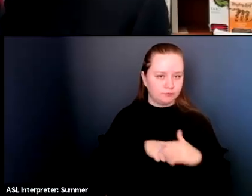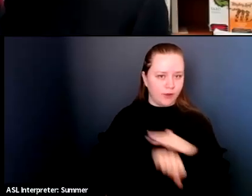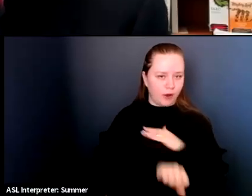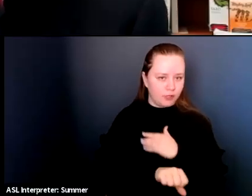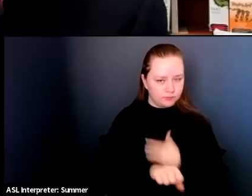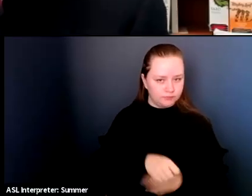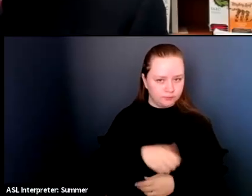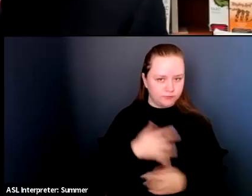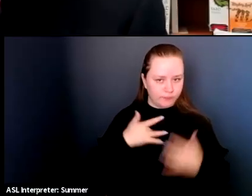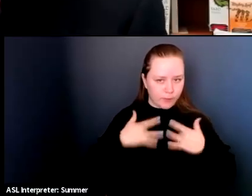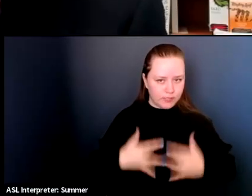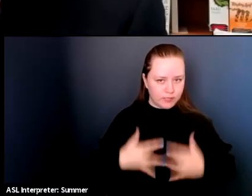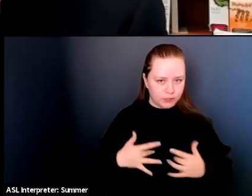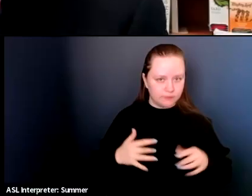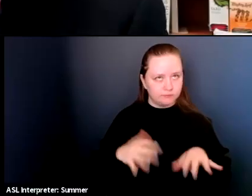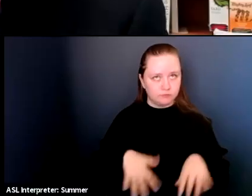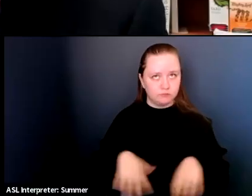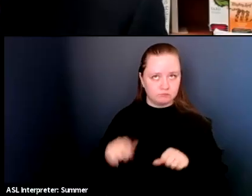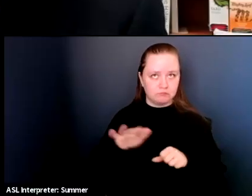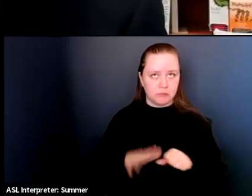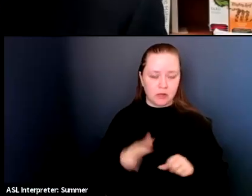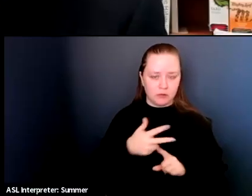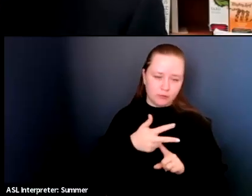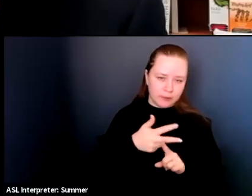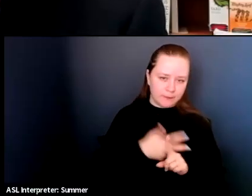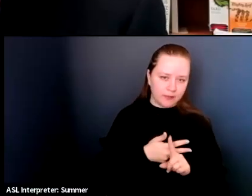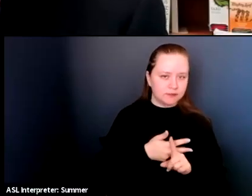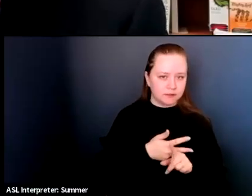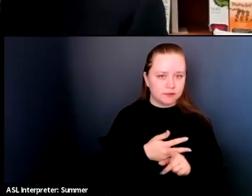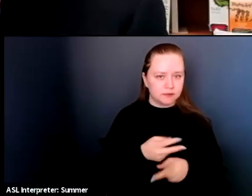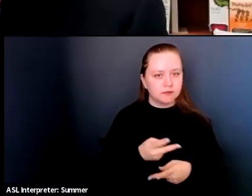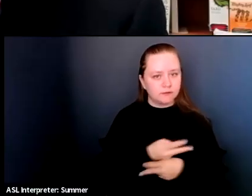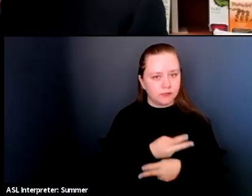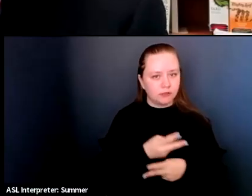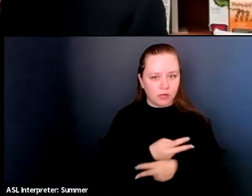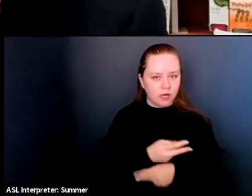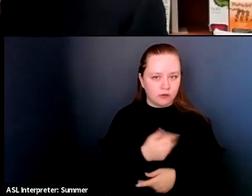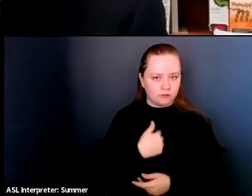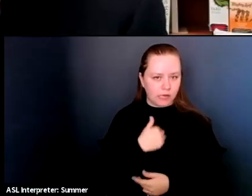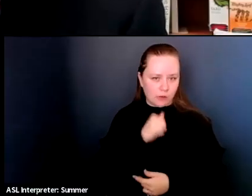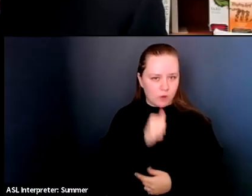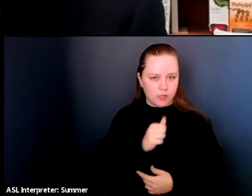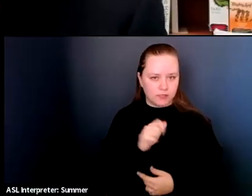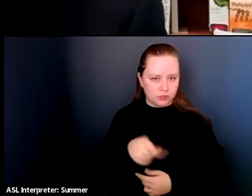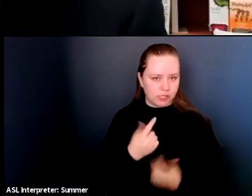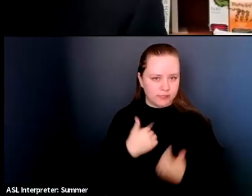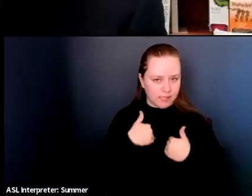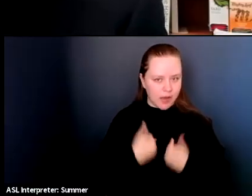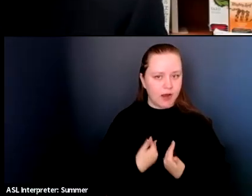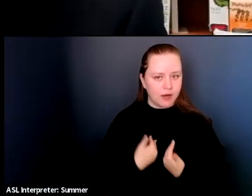a solid three months to figure out that I wasn't just tired. I had something going on.